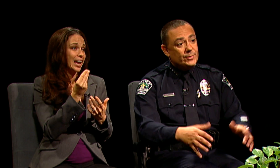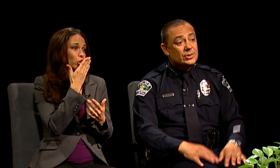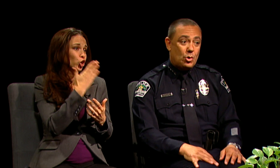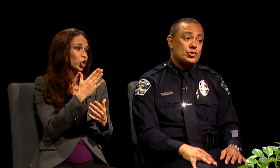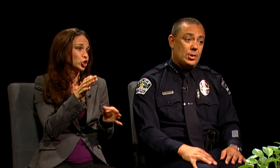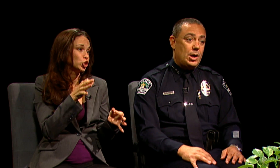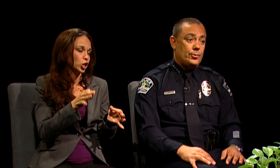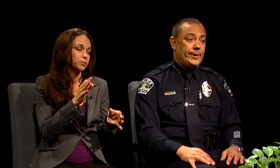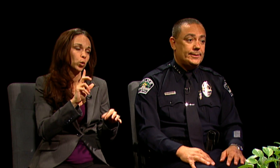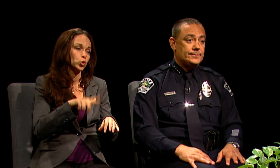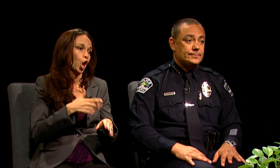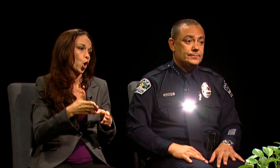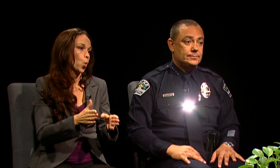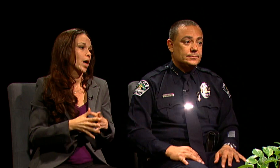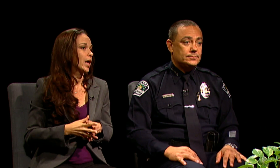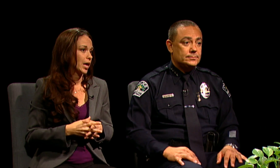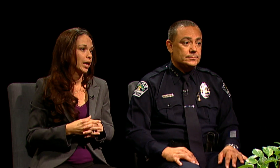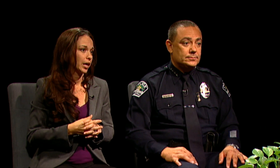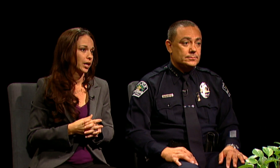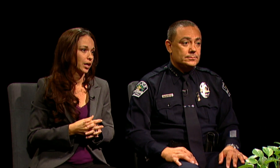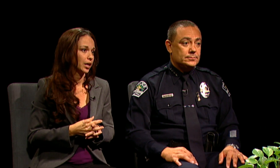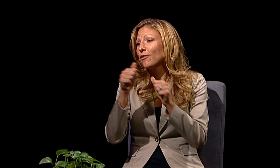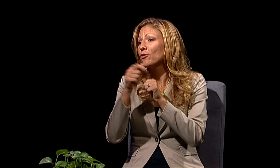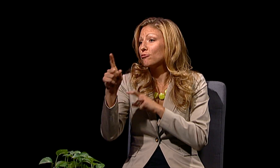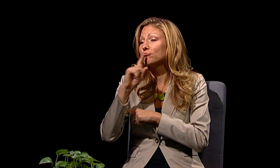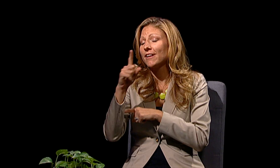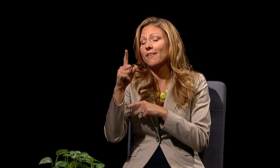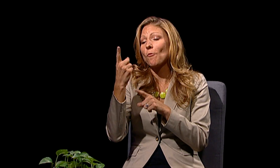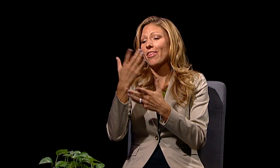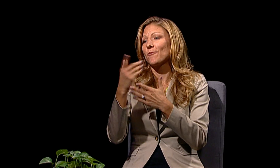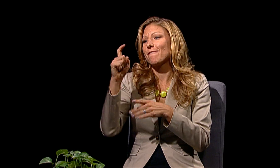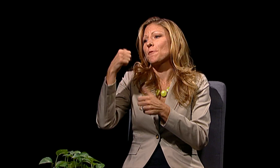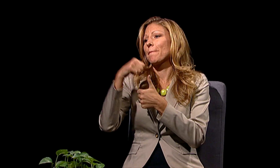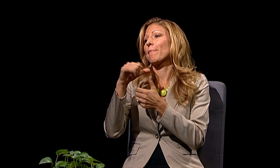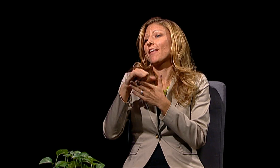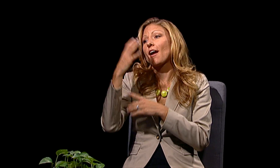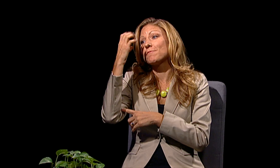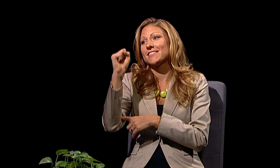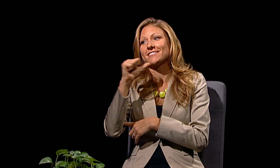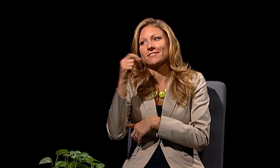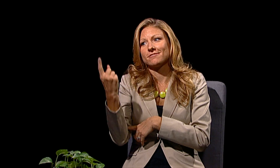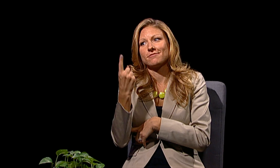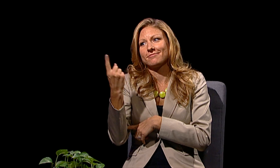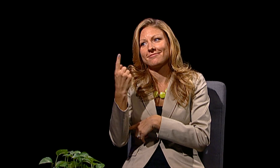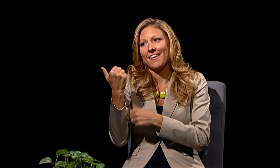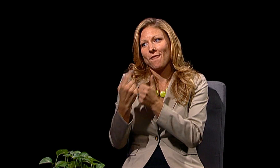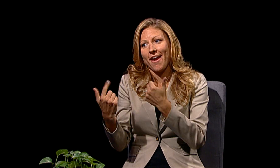GOES A LONG WAY. OKAY, REALLY ONE THING WE HAVE TO REMEMBER IS THAT COMMON SENSE